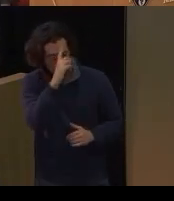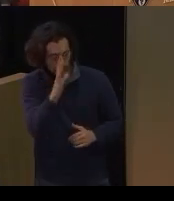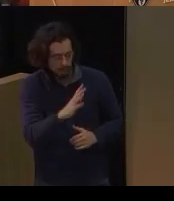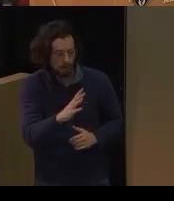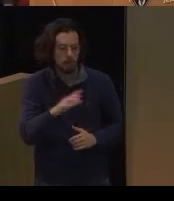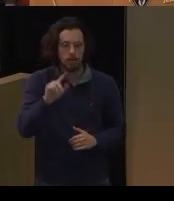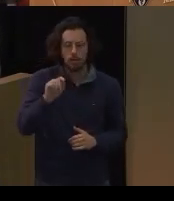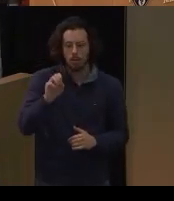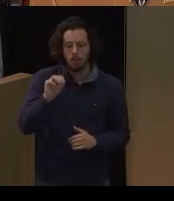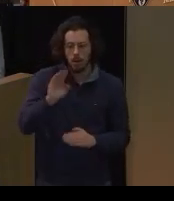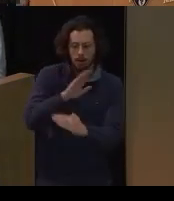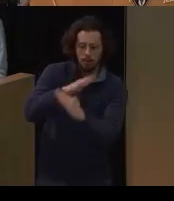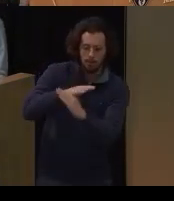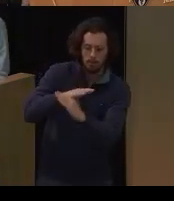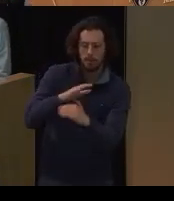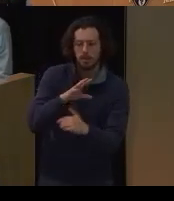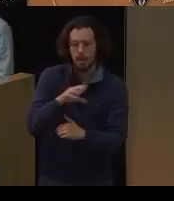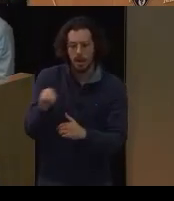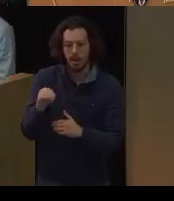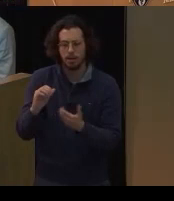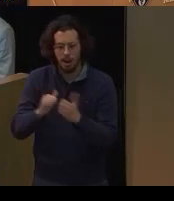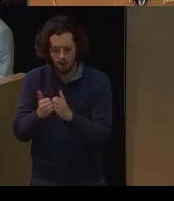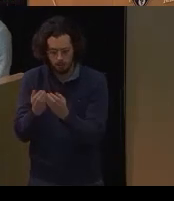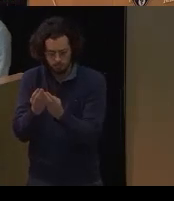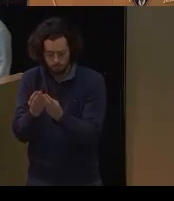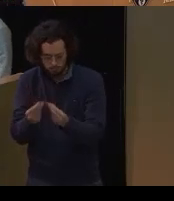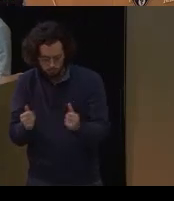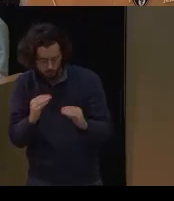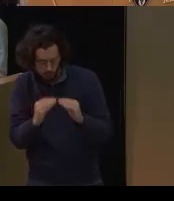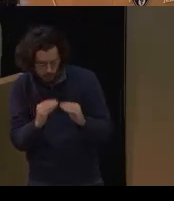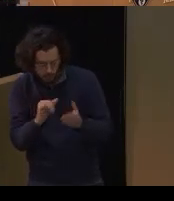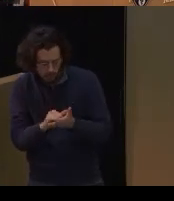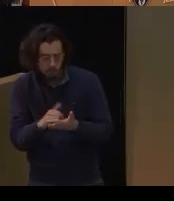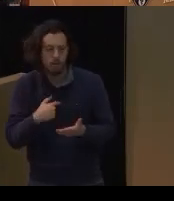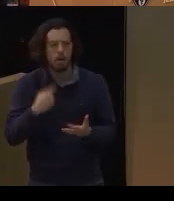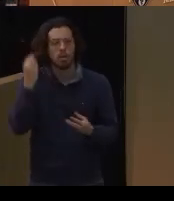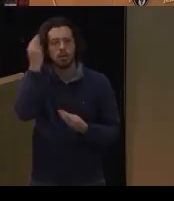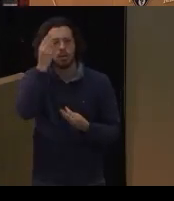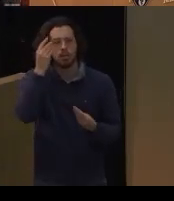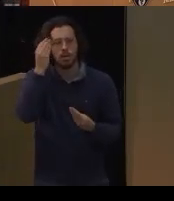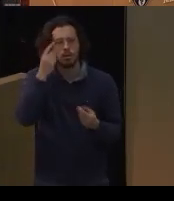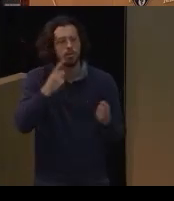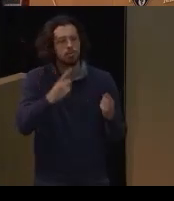methods of remediation are we starting to think a lot about the opposite end of the social ability